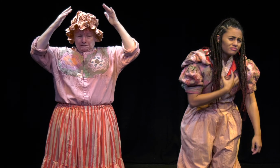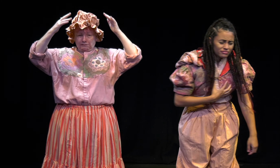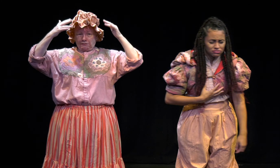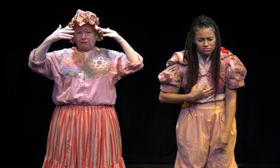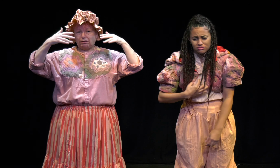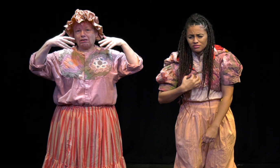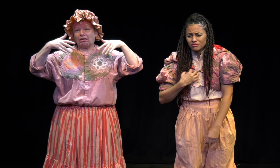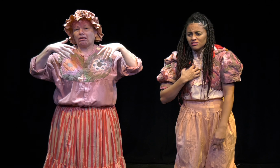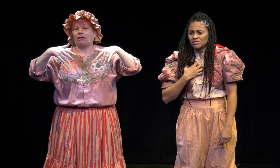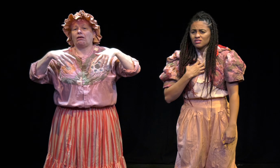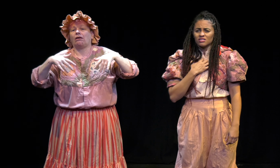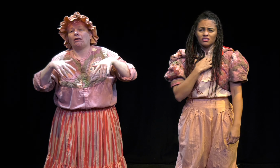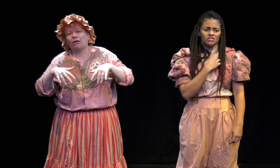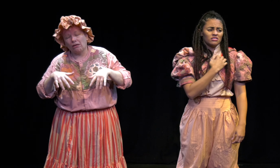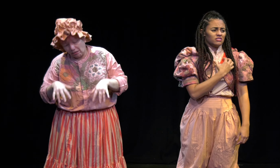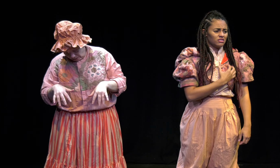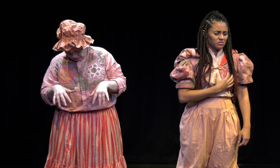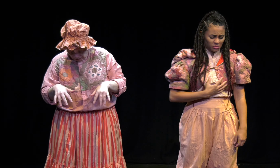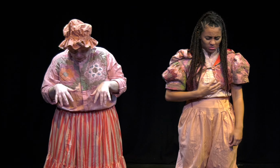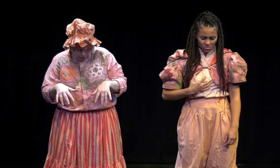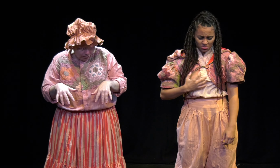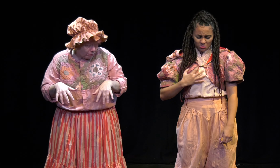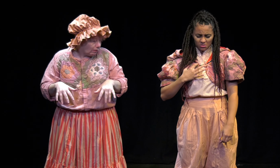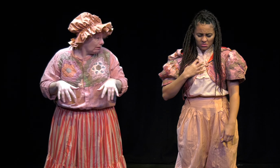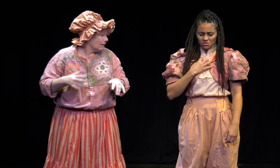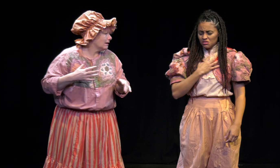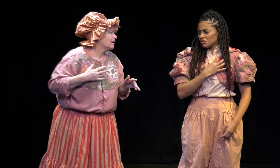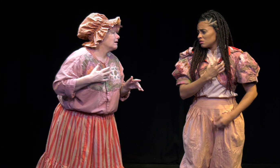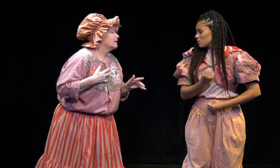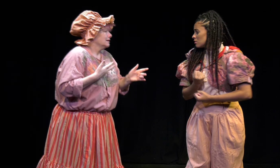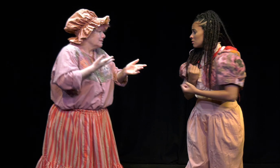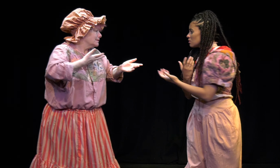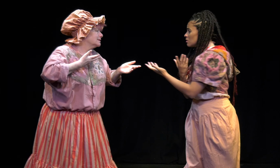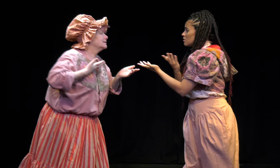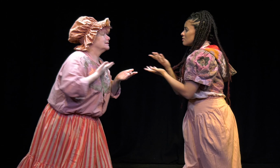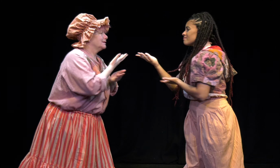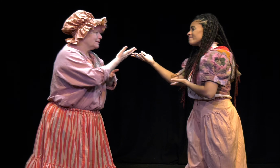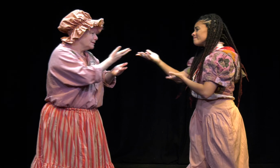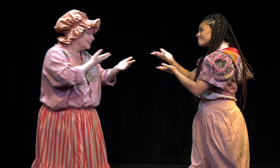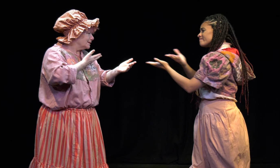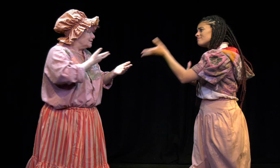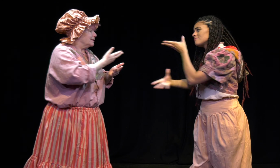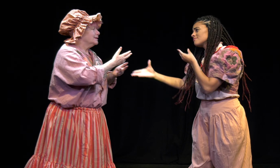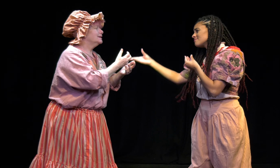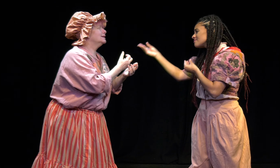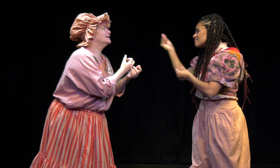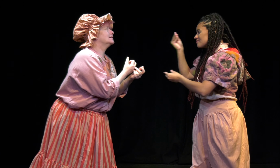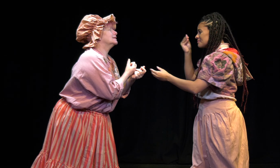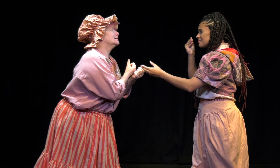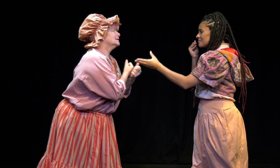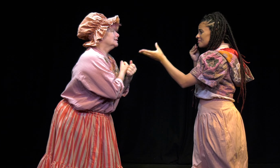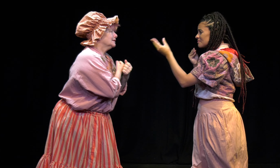Swallowed you whole. Share it with someone you love.